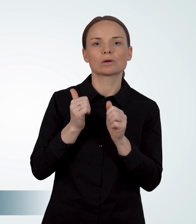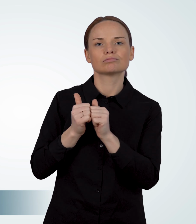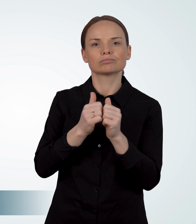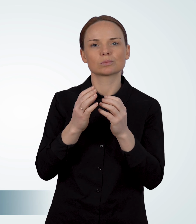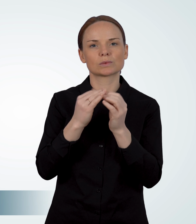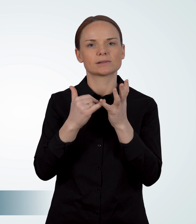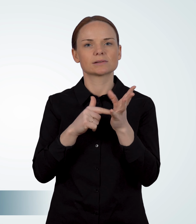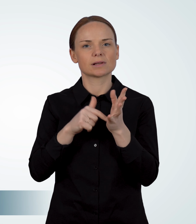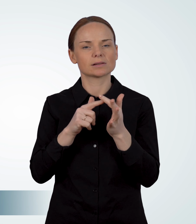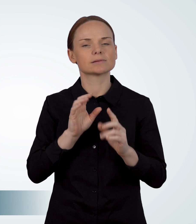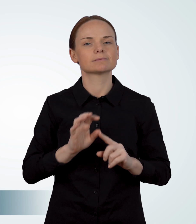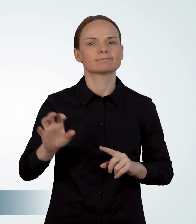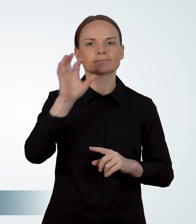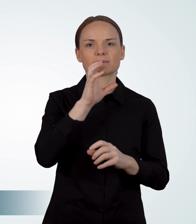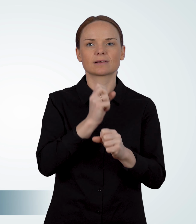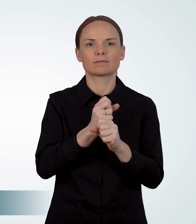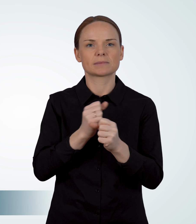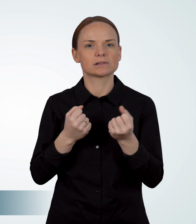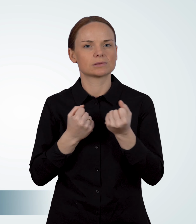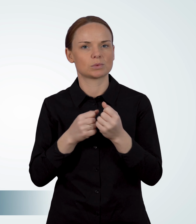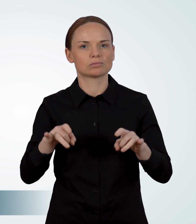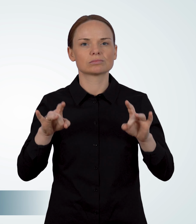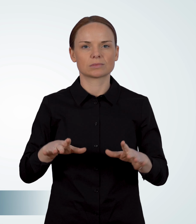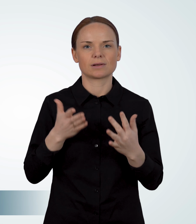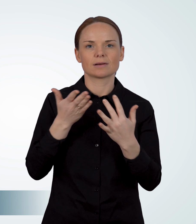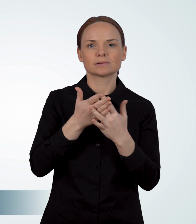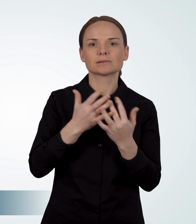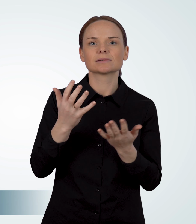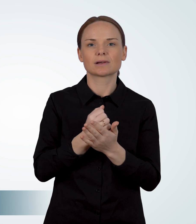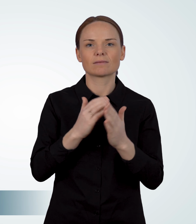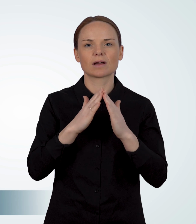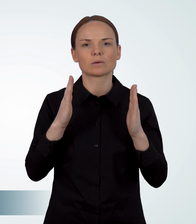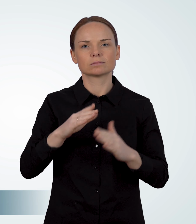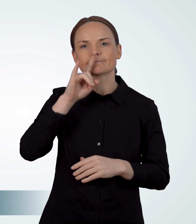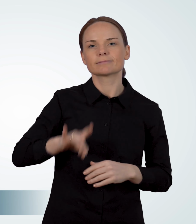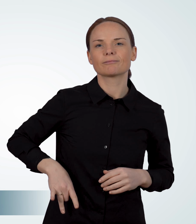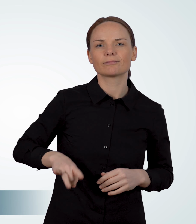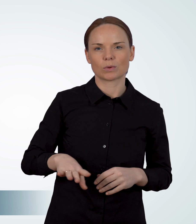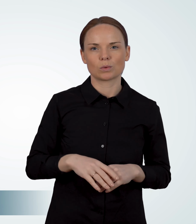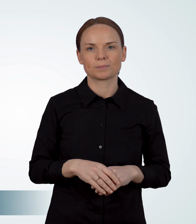It is doing this with state and territory governments to help more Australians get safe and affordable housing.